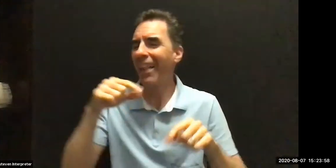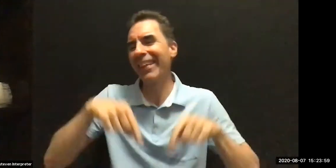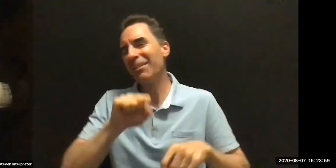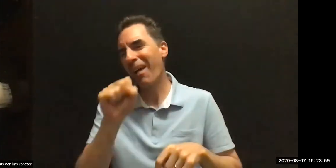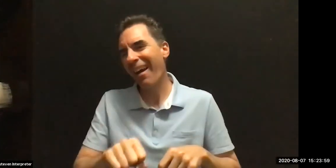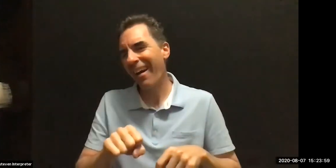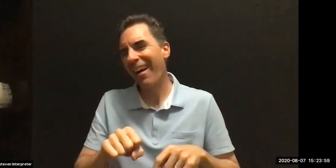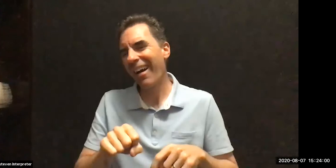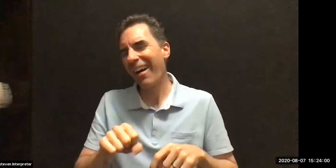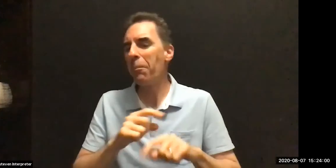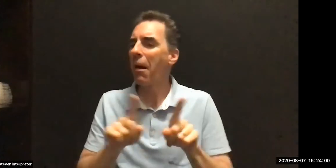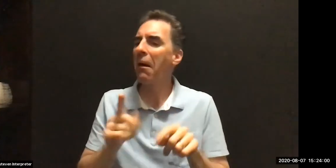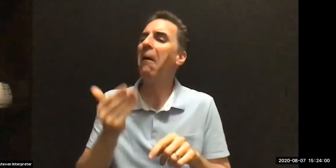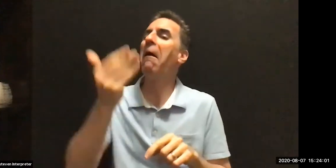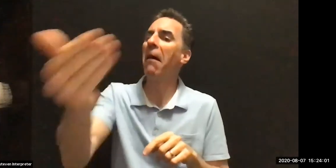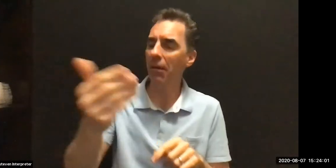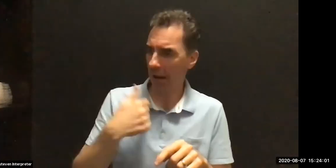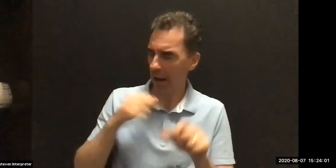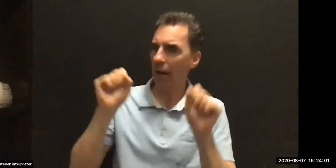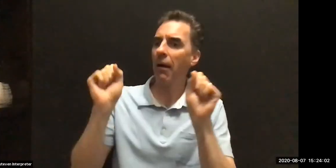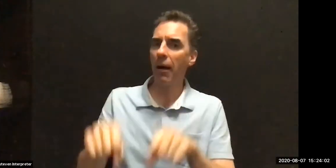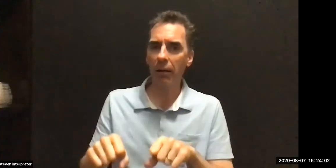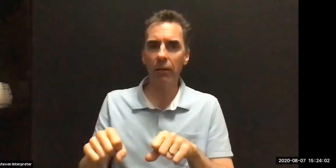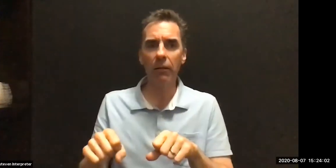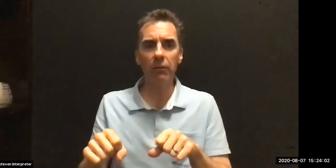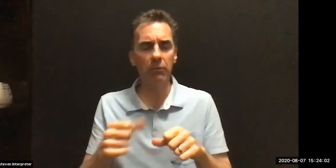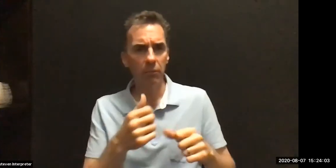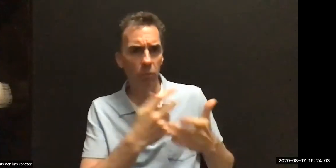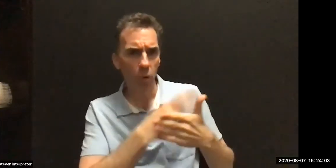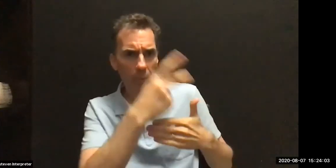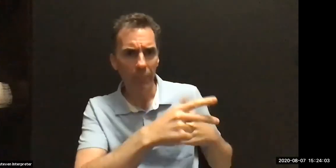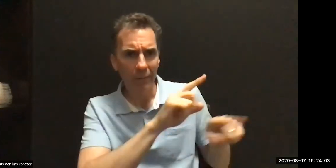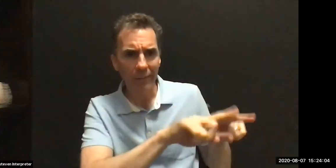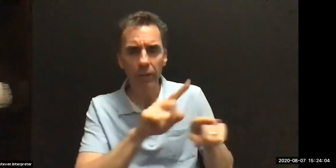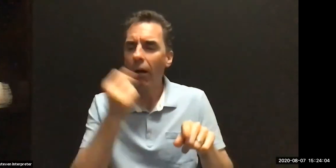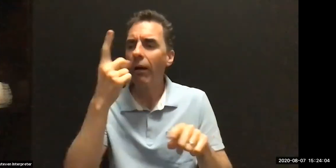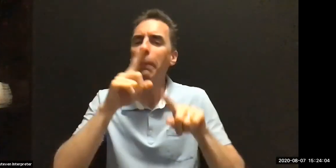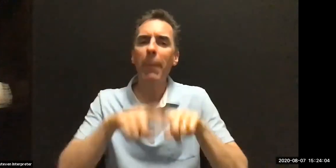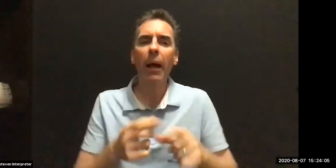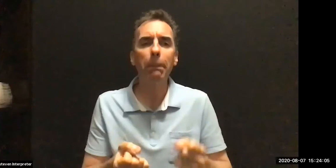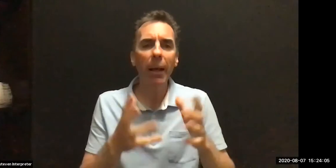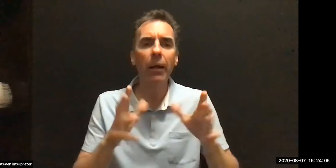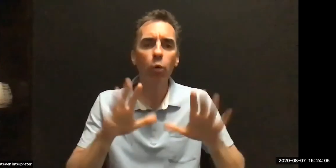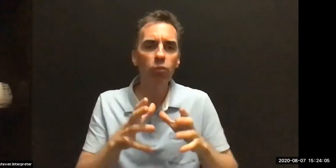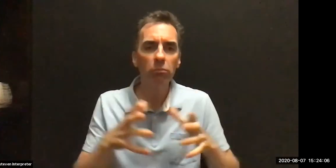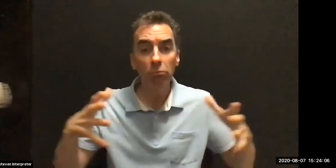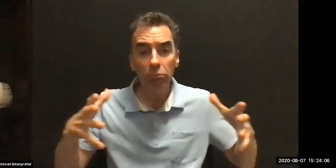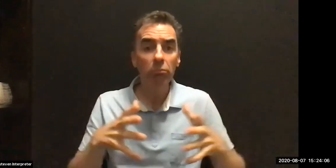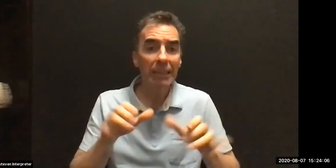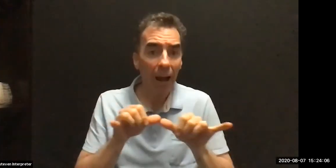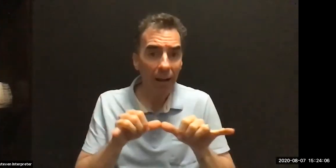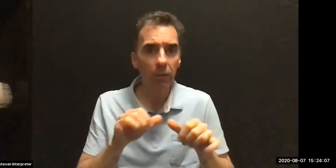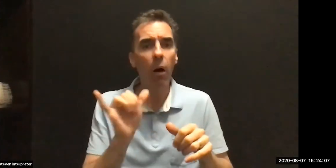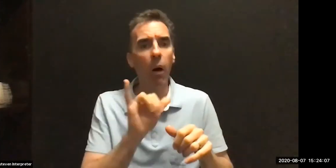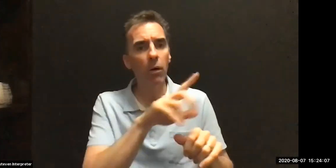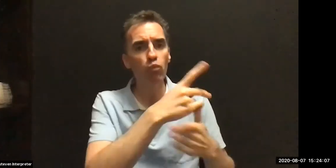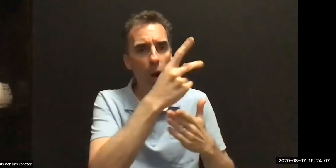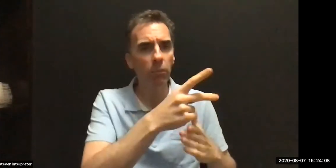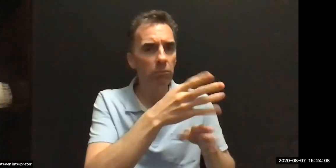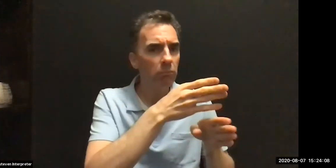Channelle Charest: I could kind of give you a running list of all the programs, depending on group size and then like intention of program of what because all of our